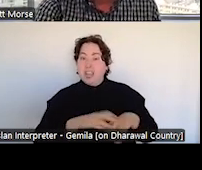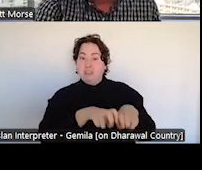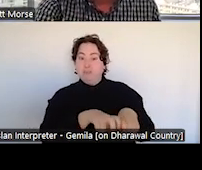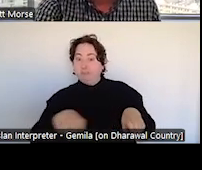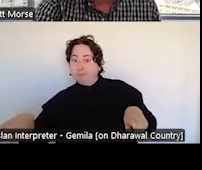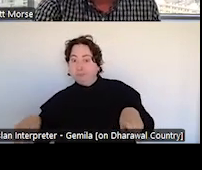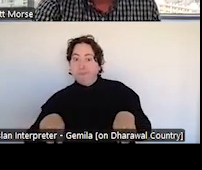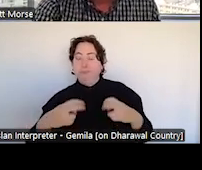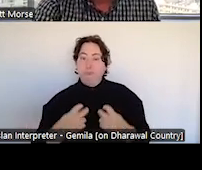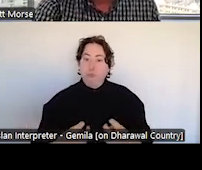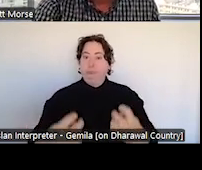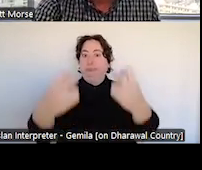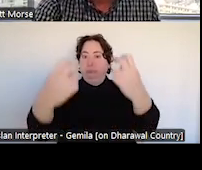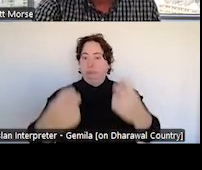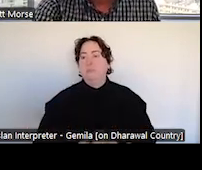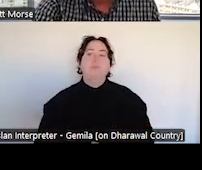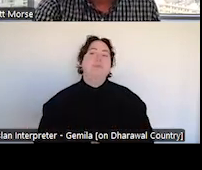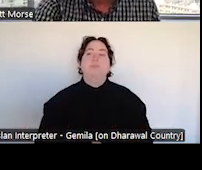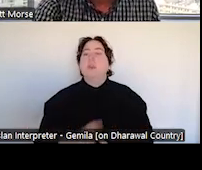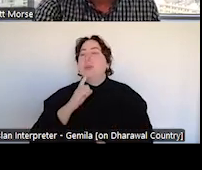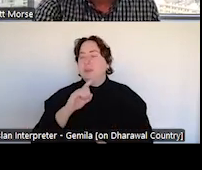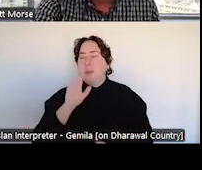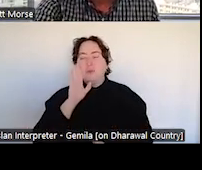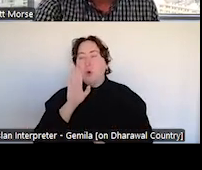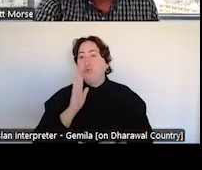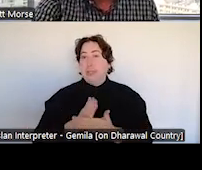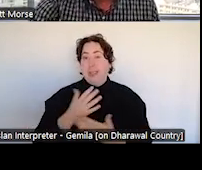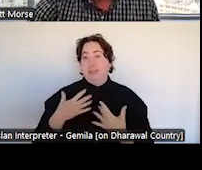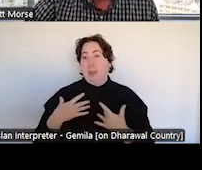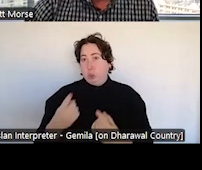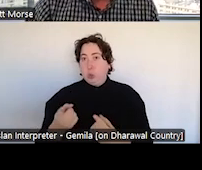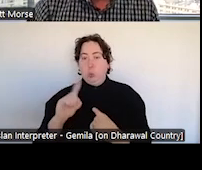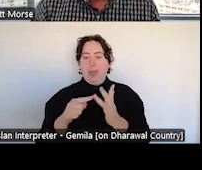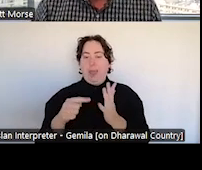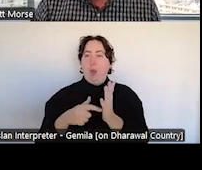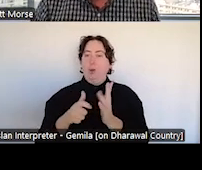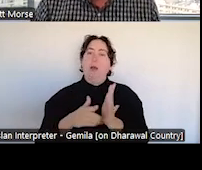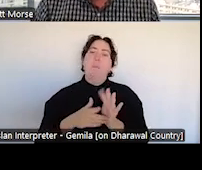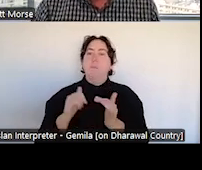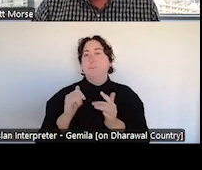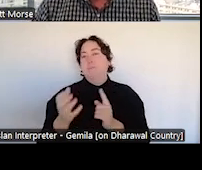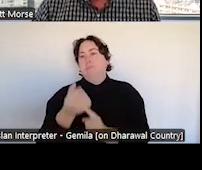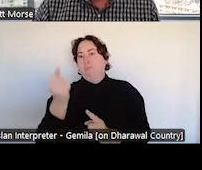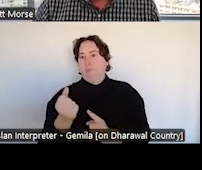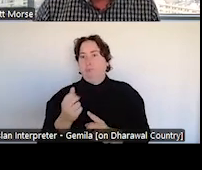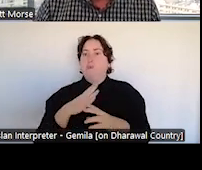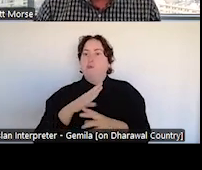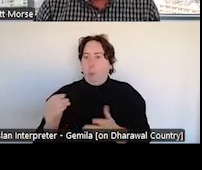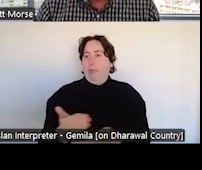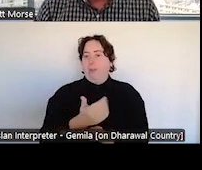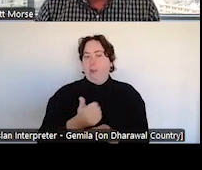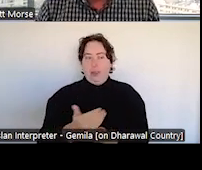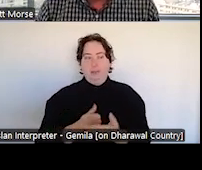as I've said, the outcome is up to you. The fourth part is the key areas of responsibility